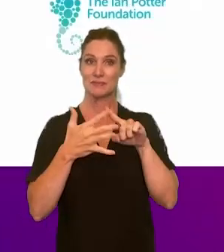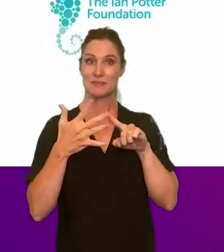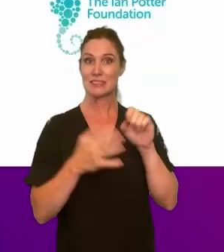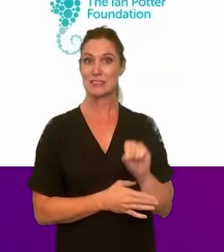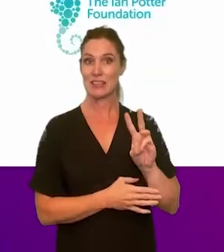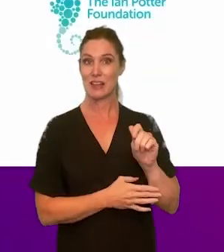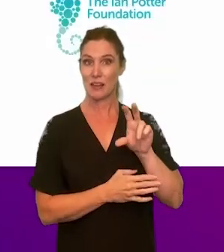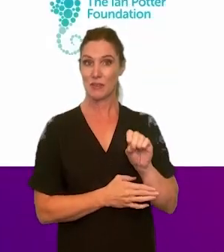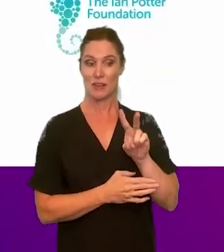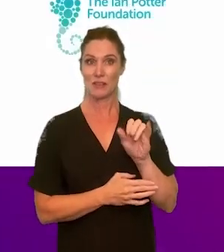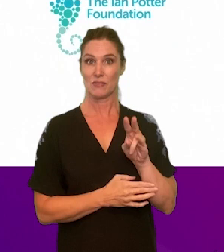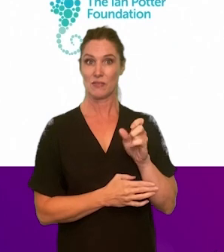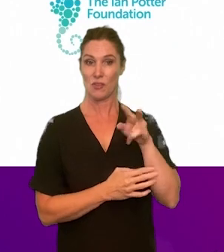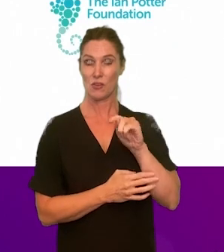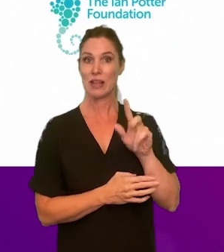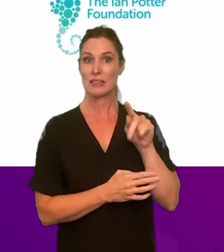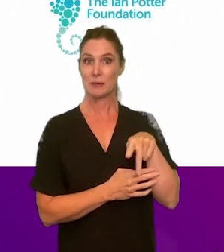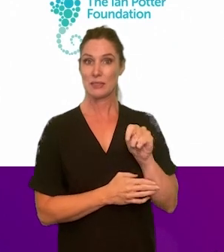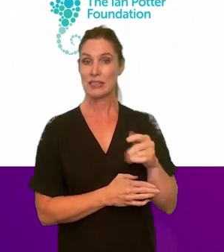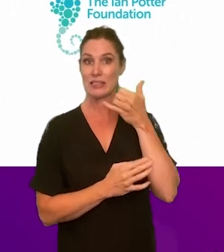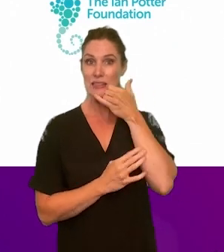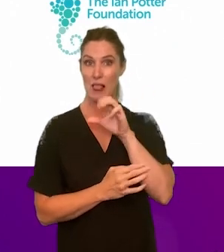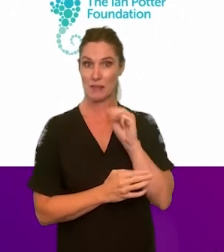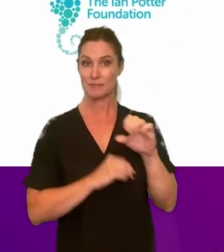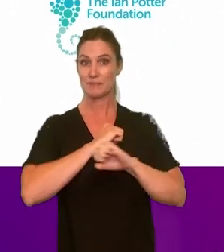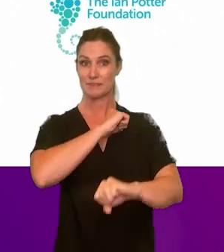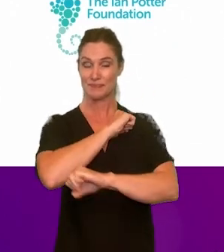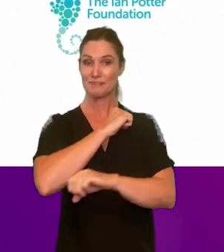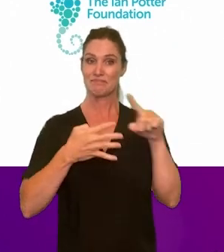Vivcourt, TPG Telecom Foundation and The Ian Potter Foundation.